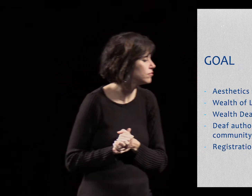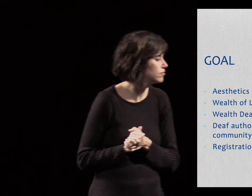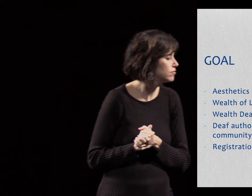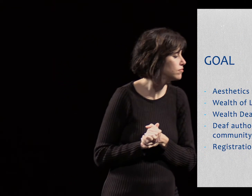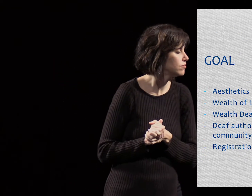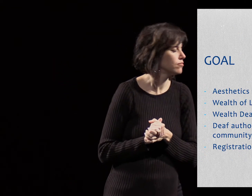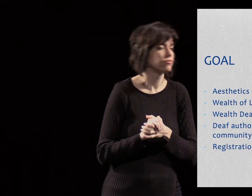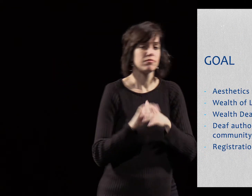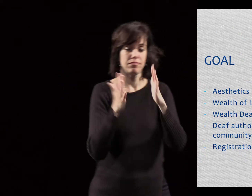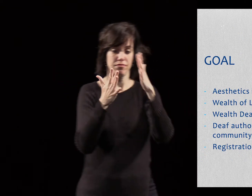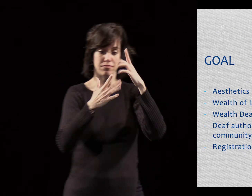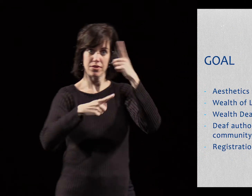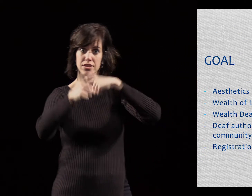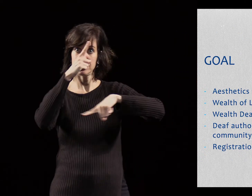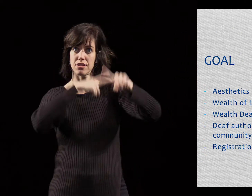What is the goal here?